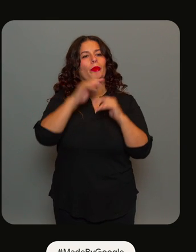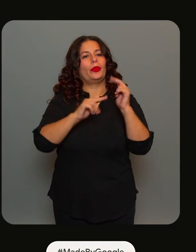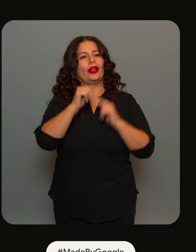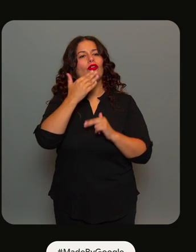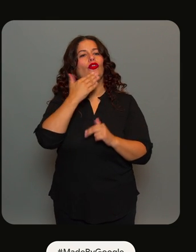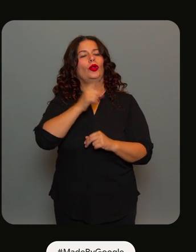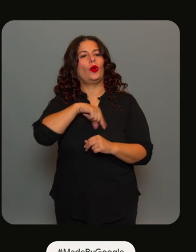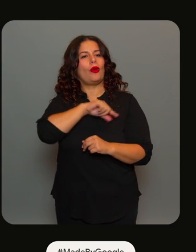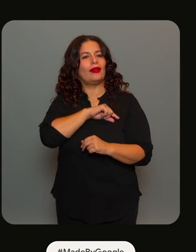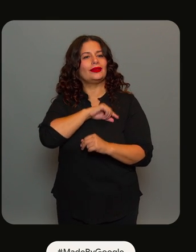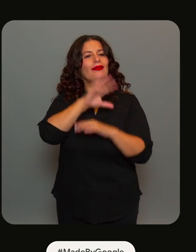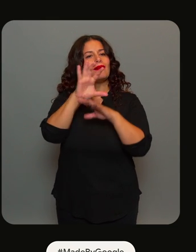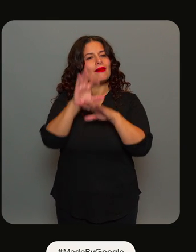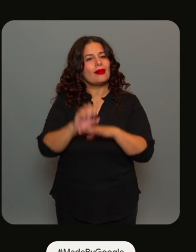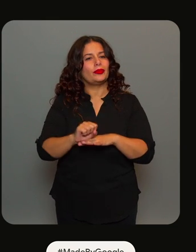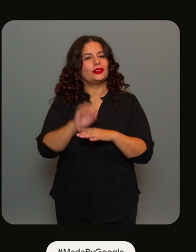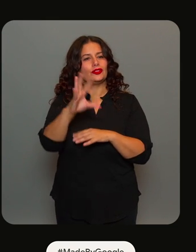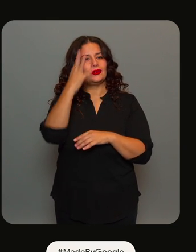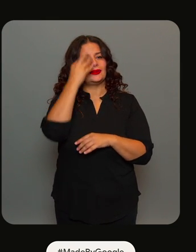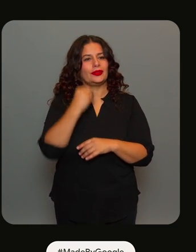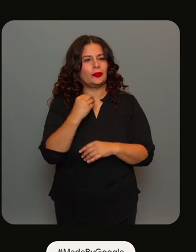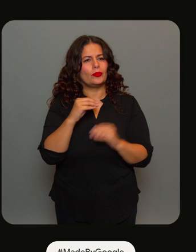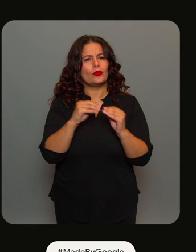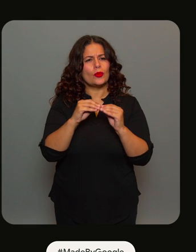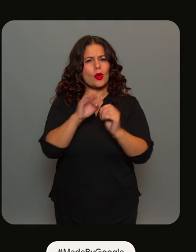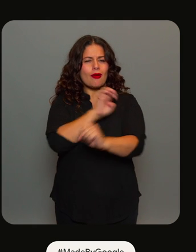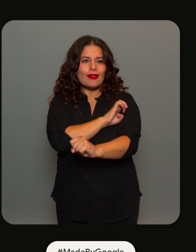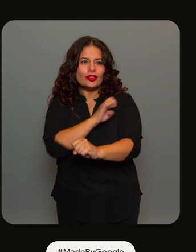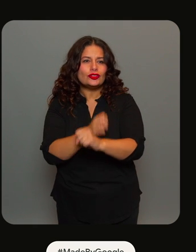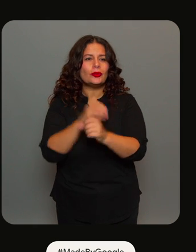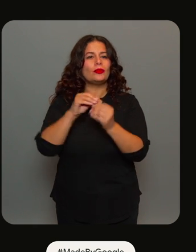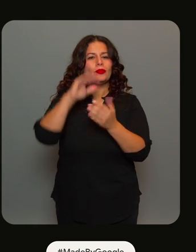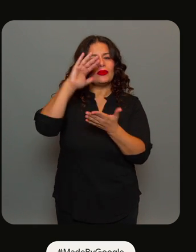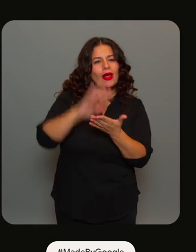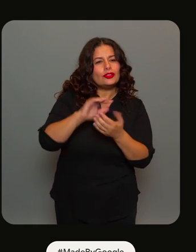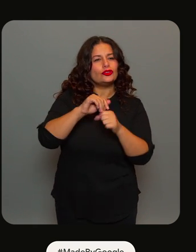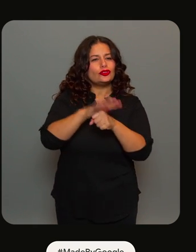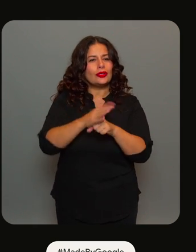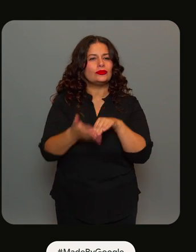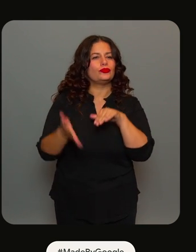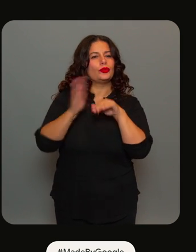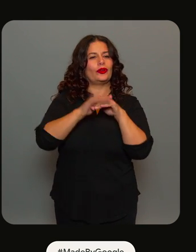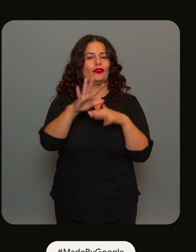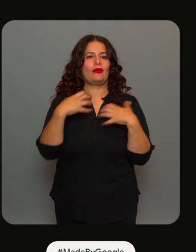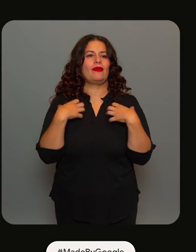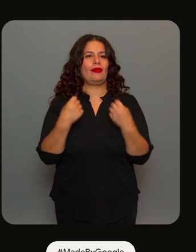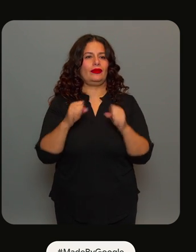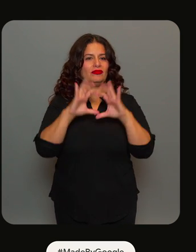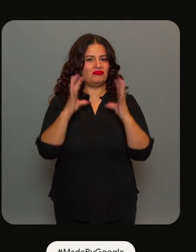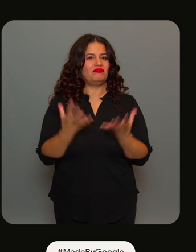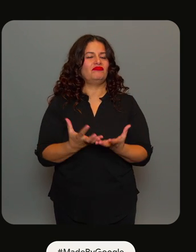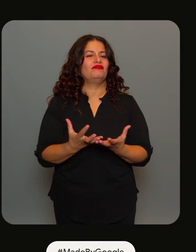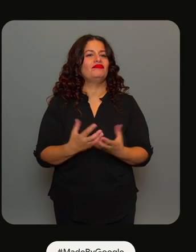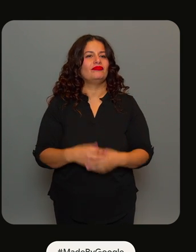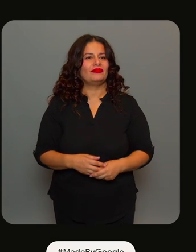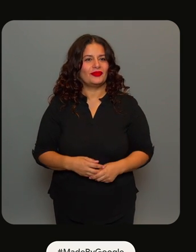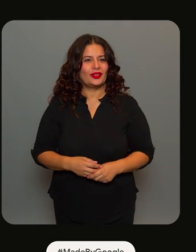energized, reduce stress and improve your overall well-being. The mainstream understanding of fitness is finally starting to